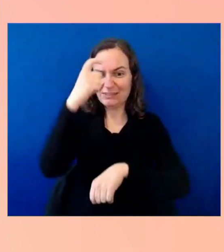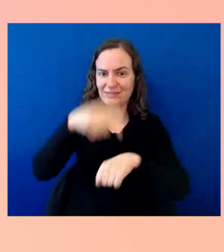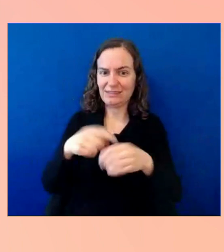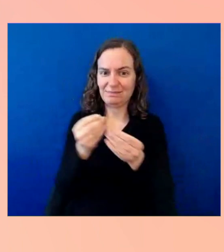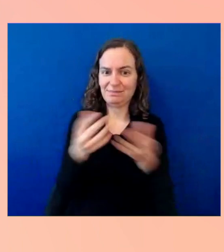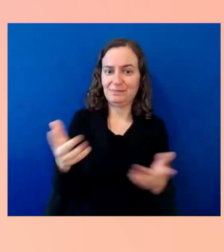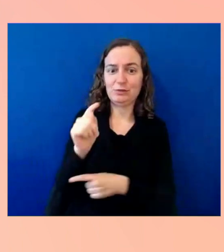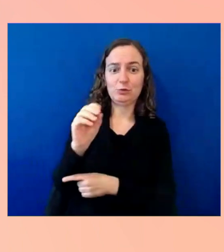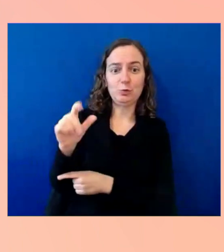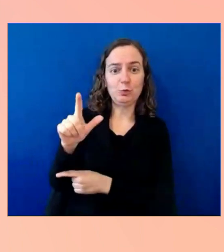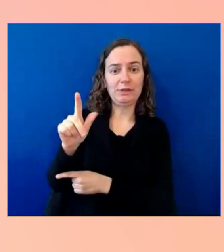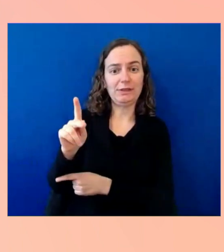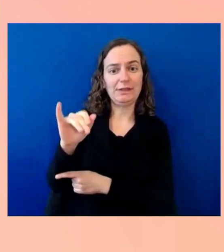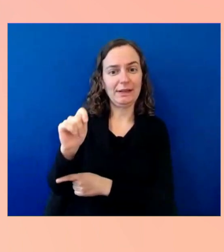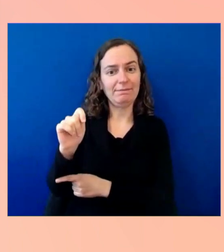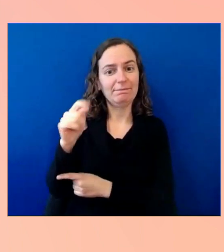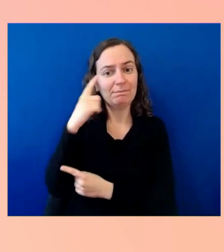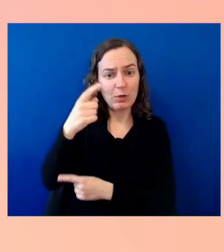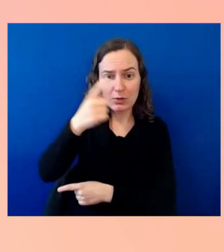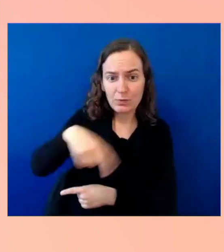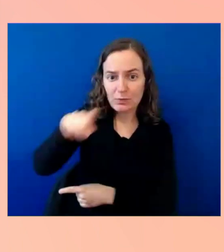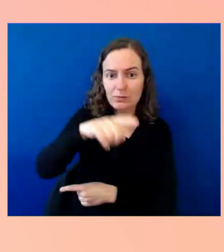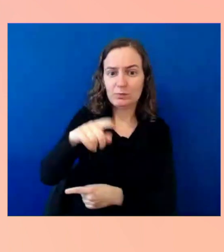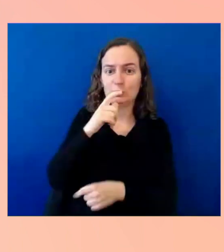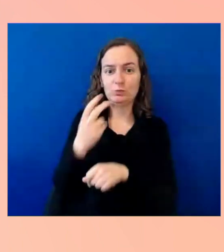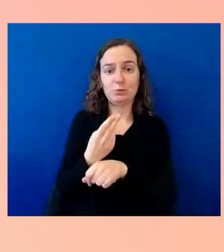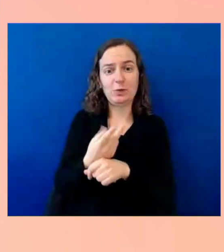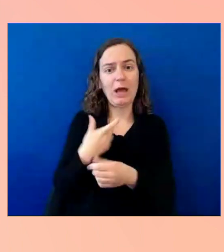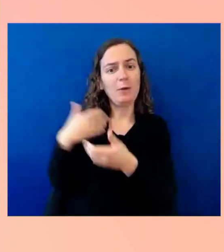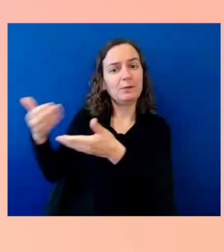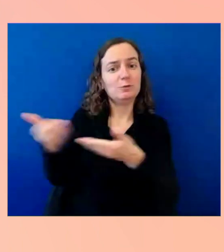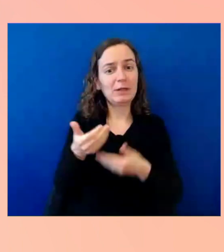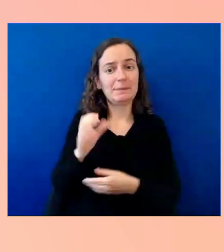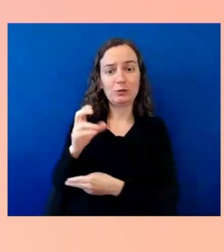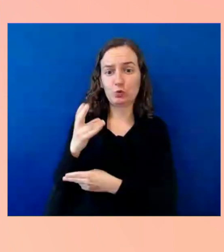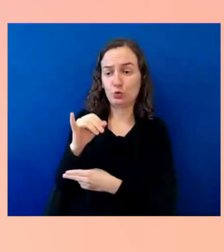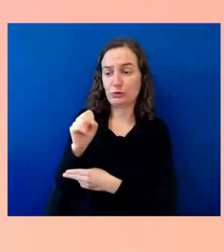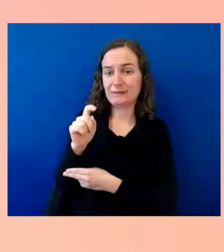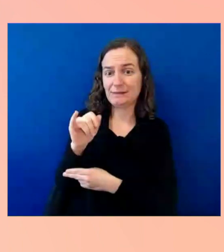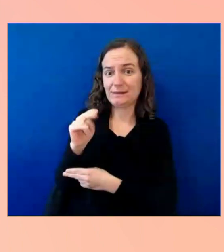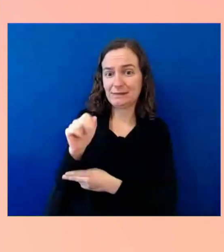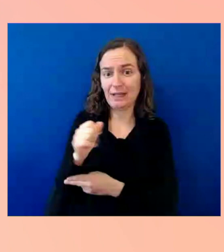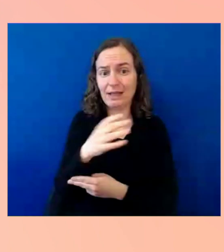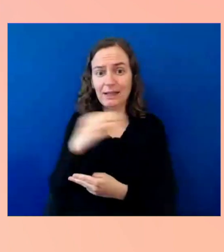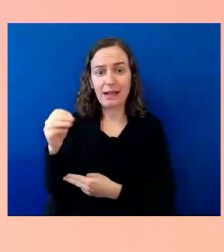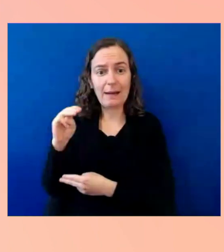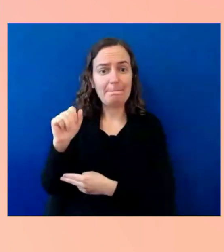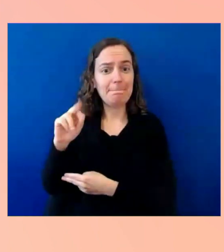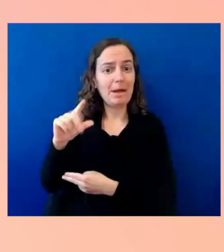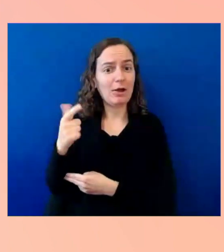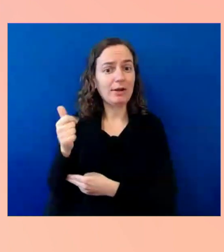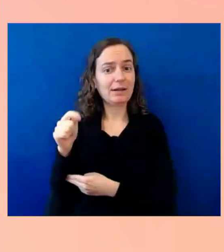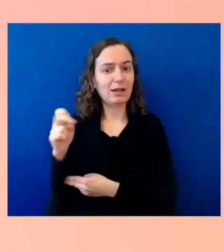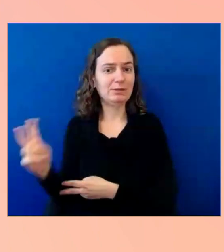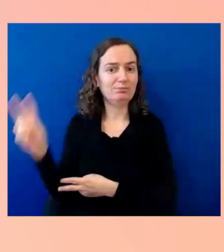Christina Mallon and Margaret Price to the stage. Hi everybody. I'm Christina Mallon and am